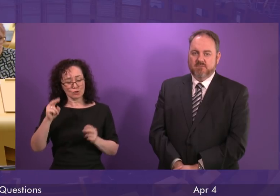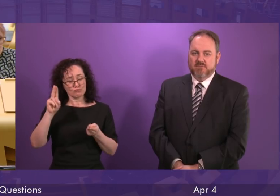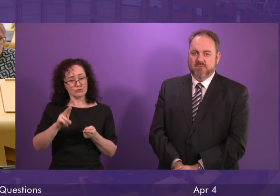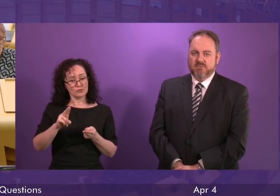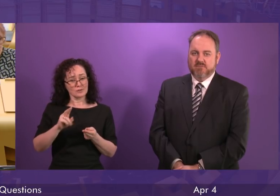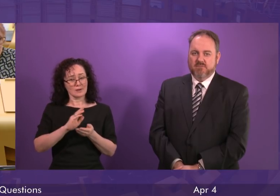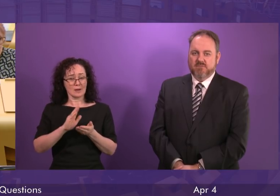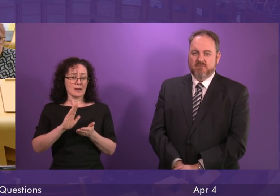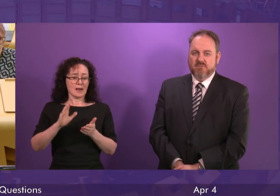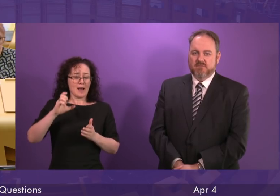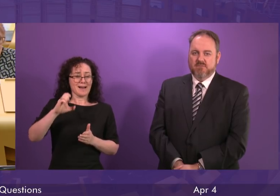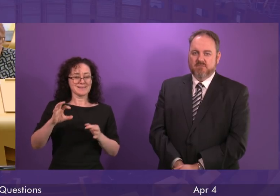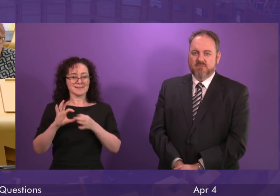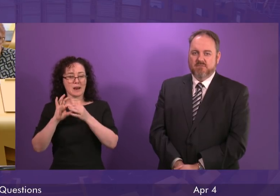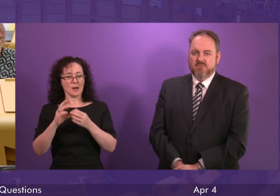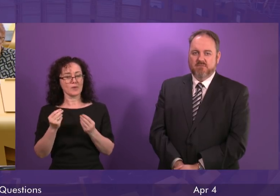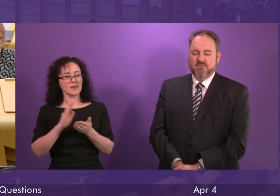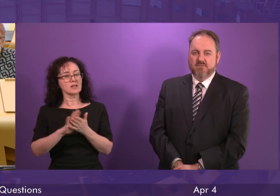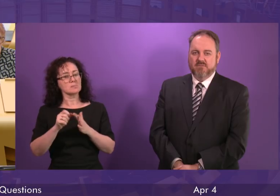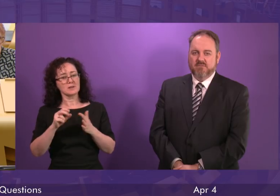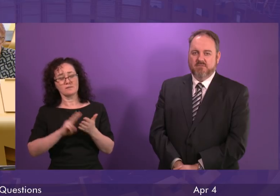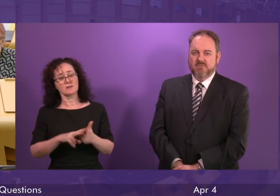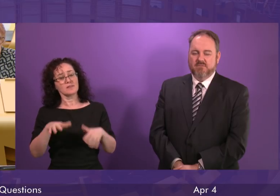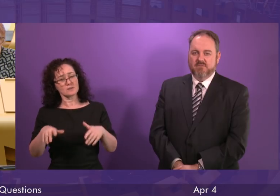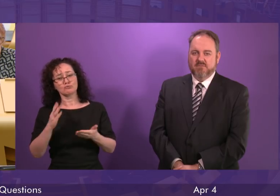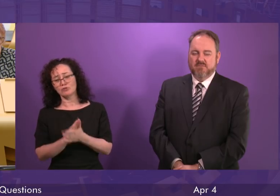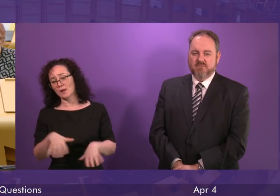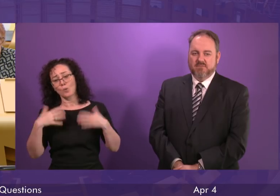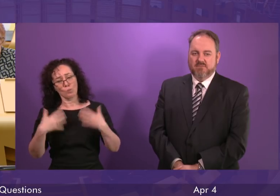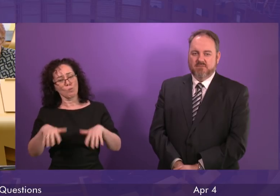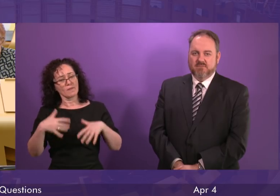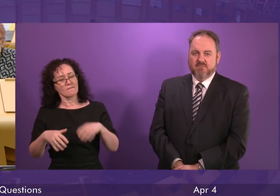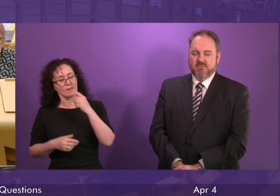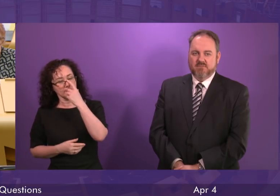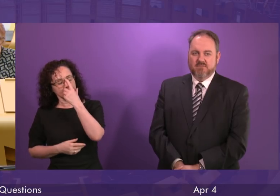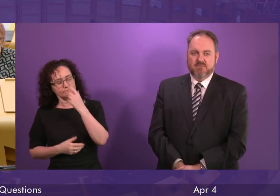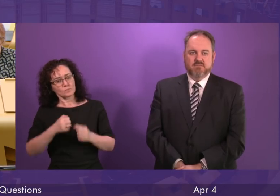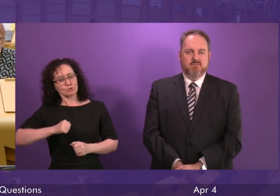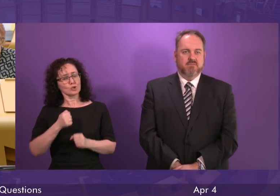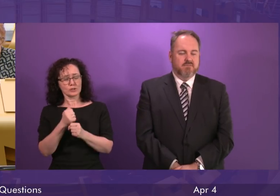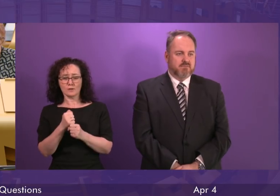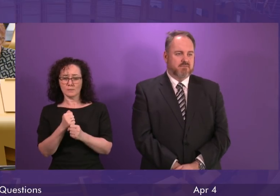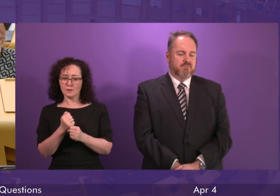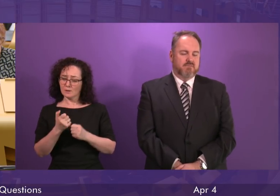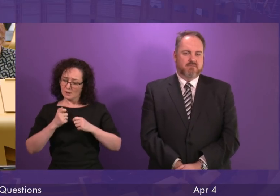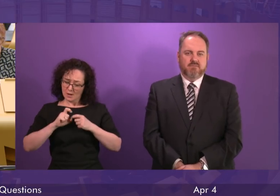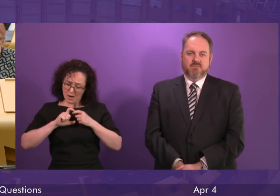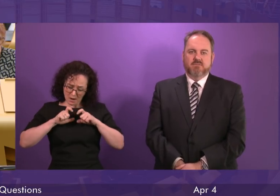HPV in Scotland, which is remarkable and wonderful. The Scottish Government remains committed to our efforts to ensure that girls benefit